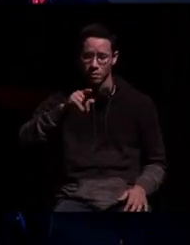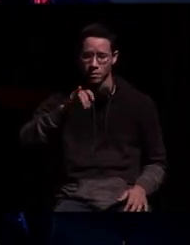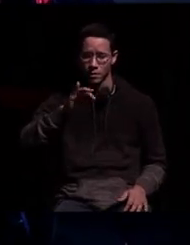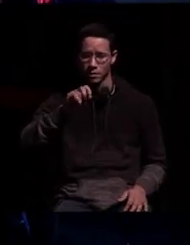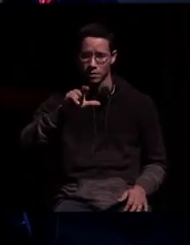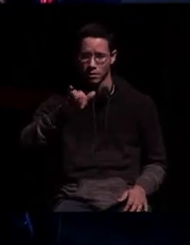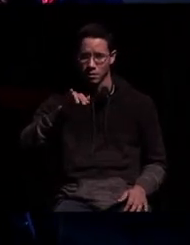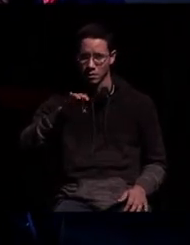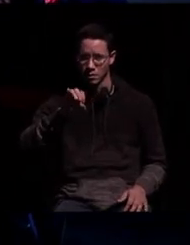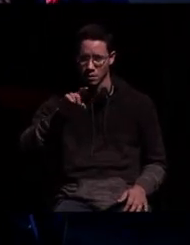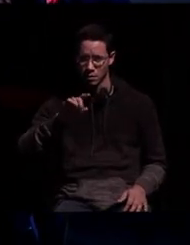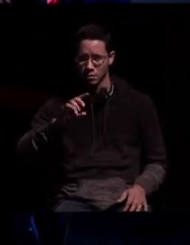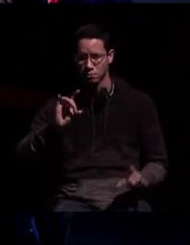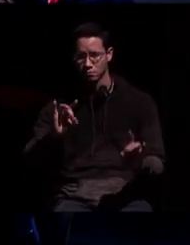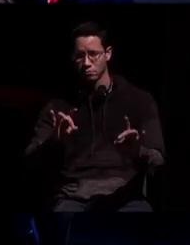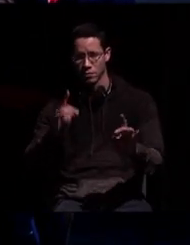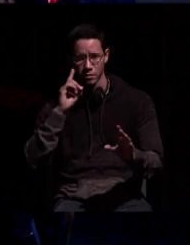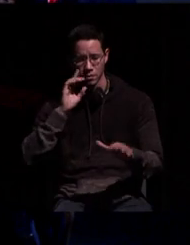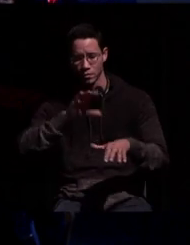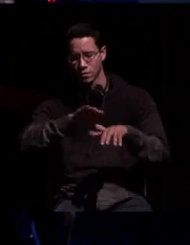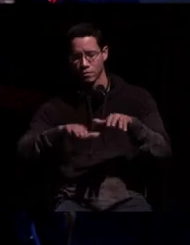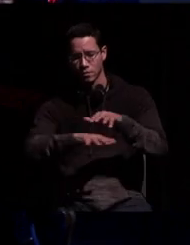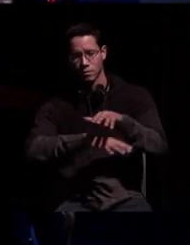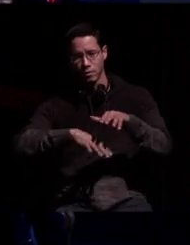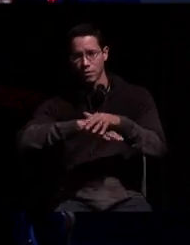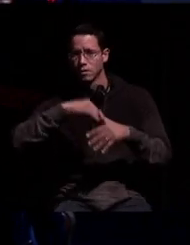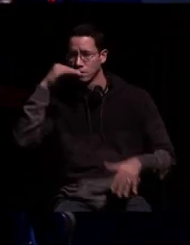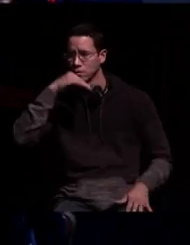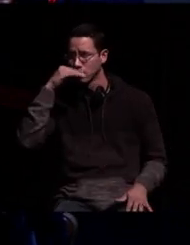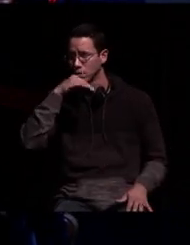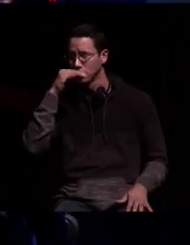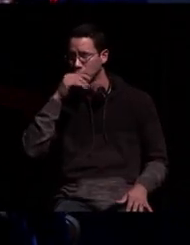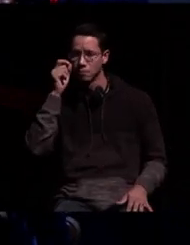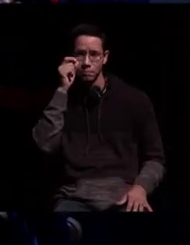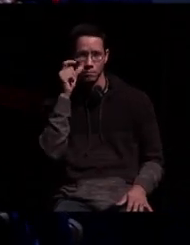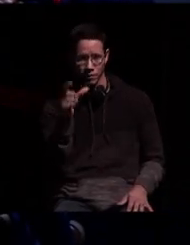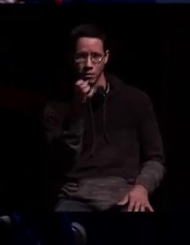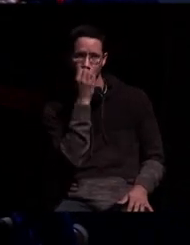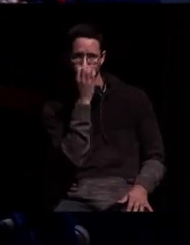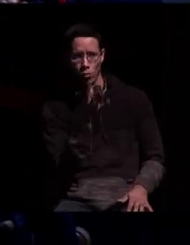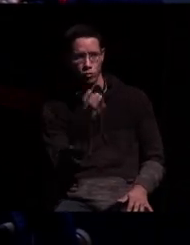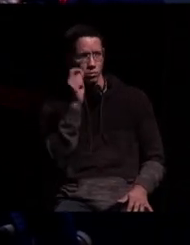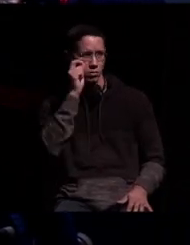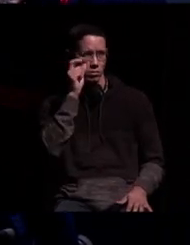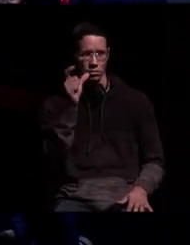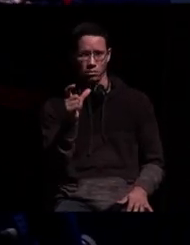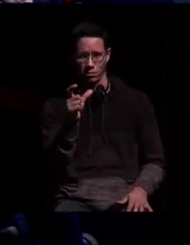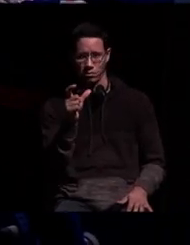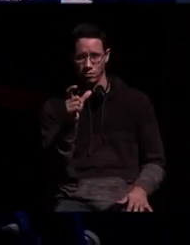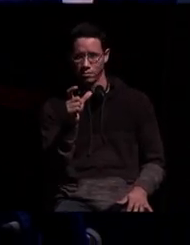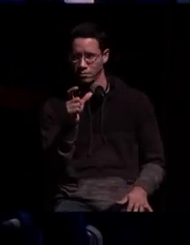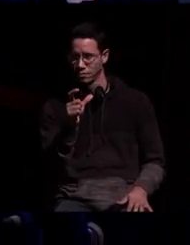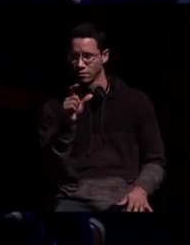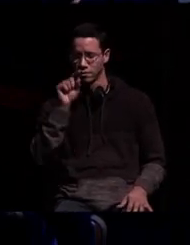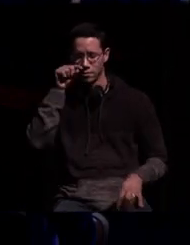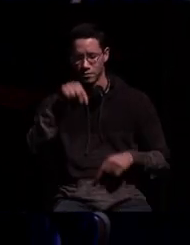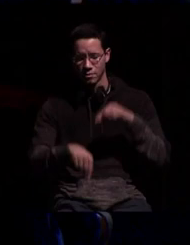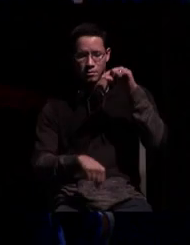precariousness and vulnerability are interesting. They are necessary and interesting